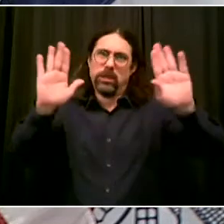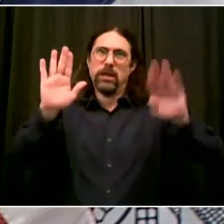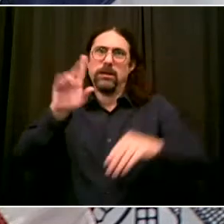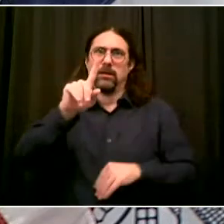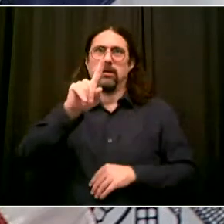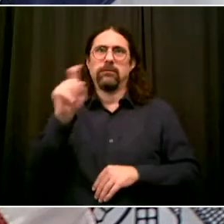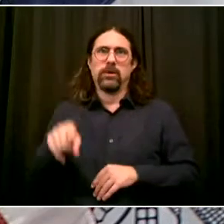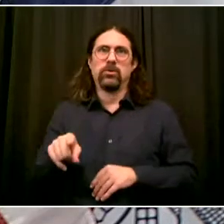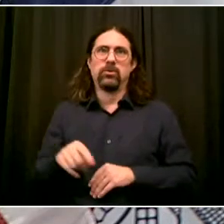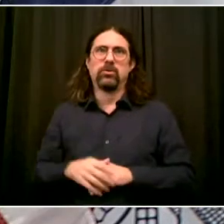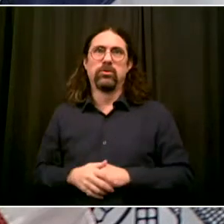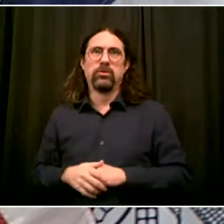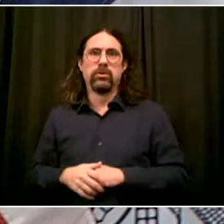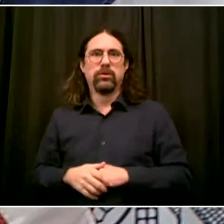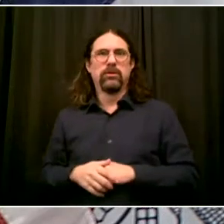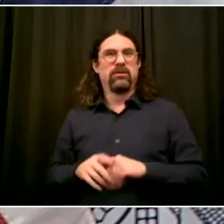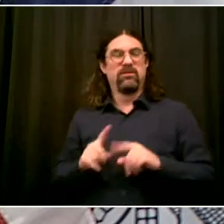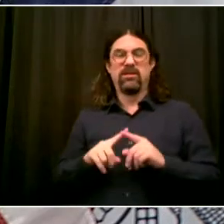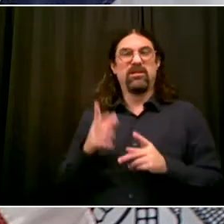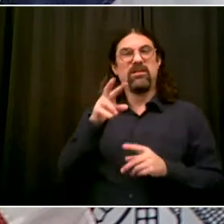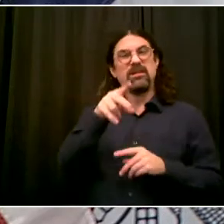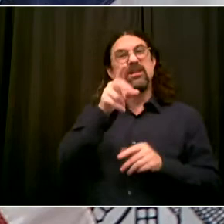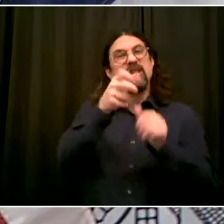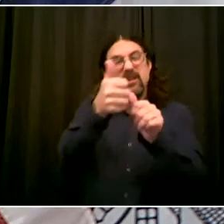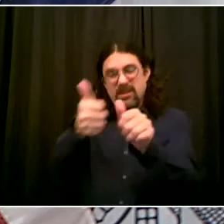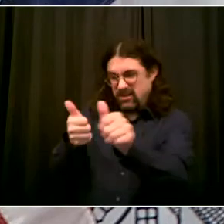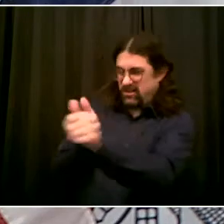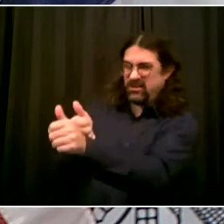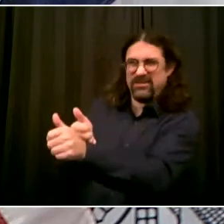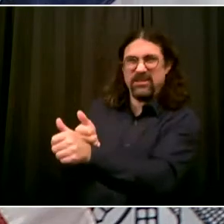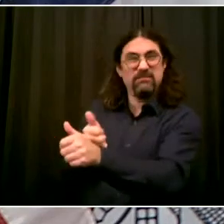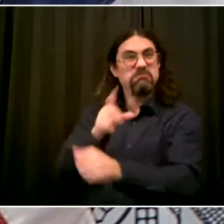FEDERAL STIMULUS. JUST THE SHEER COLD MESS OF ITIT ALL.